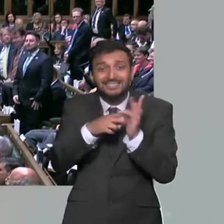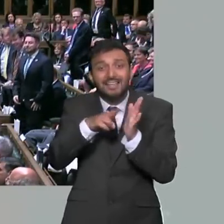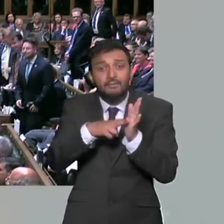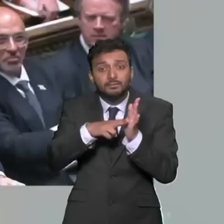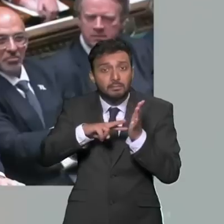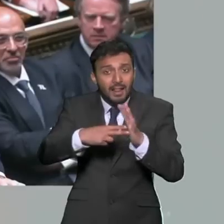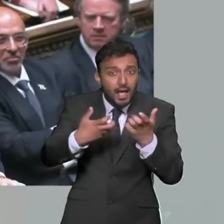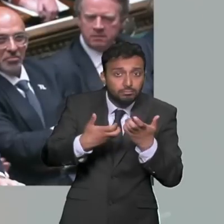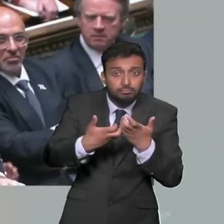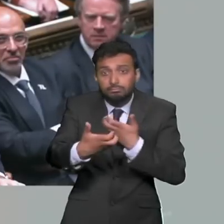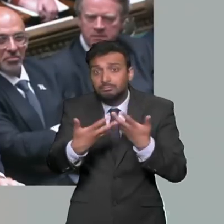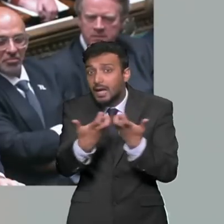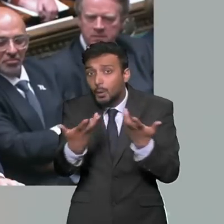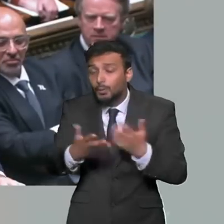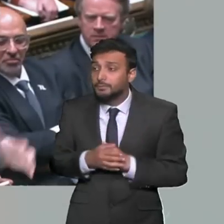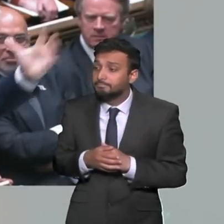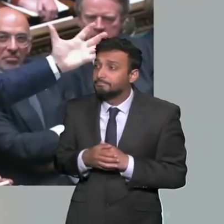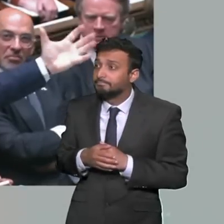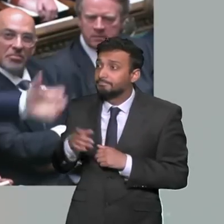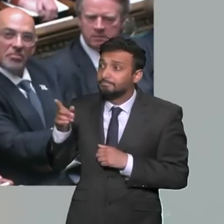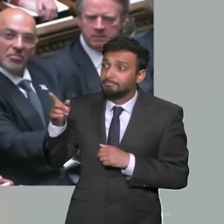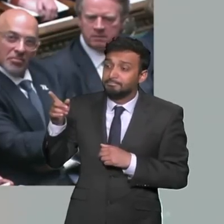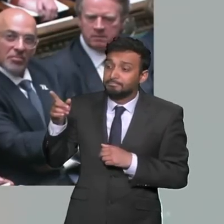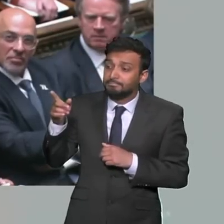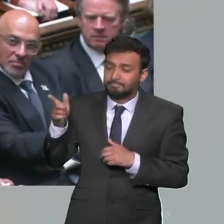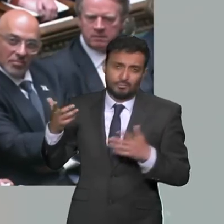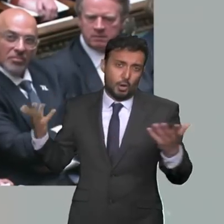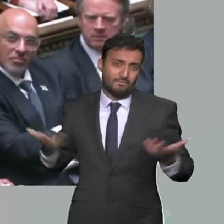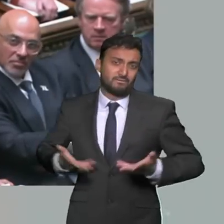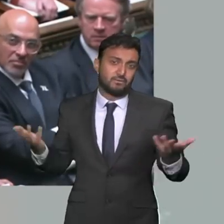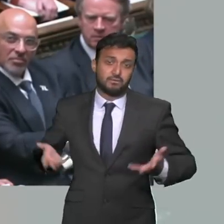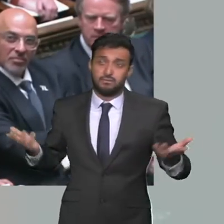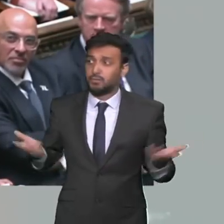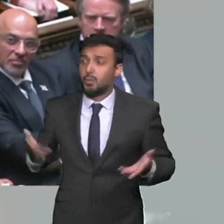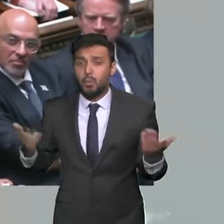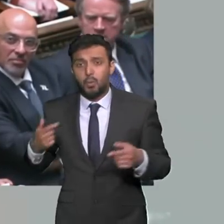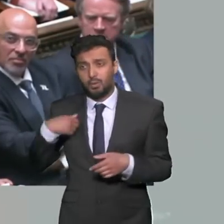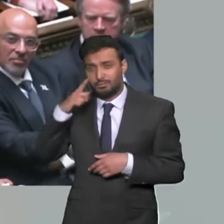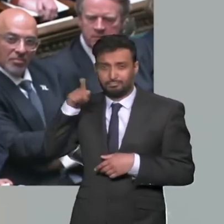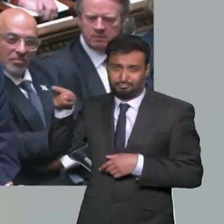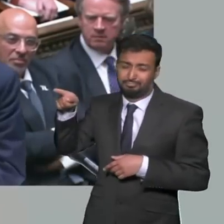My hon. Friend is a fantastic advocate for Devon and rural communities, and I will ensure that